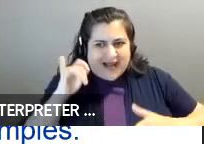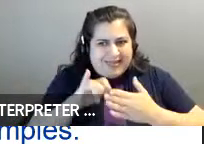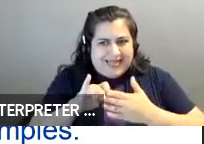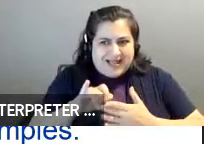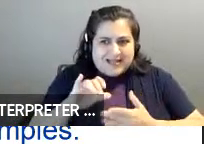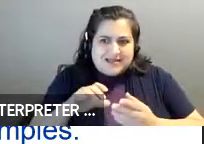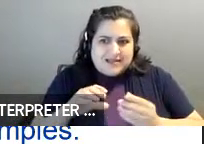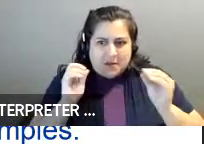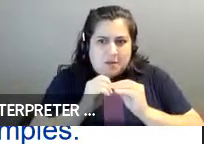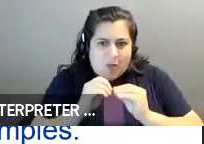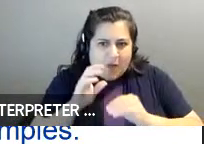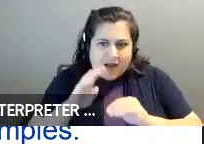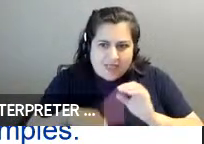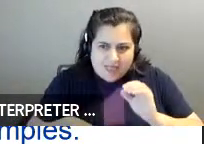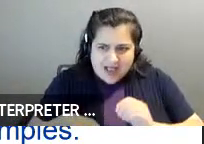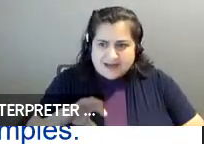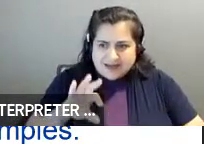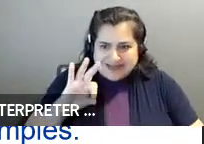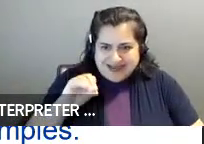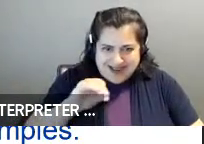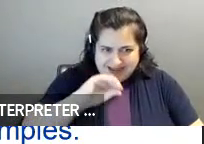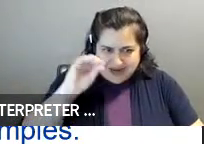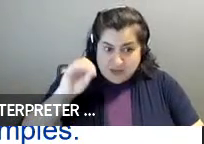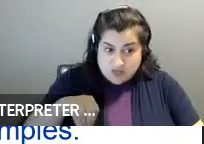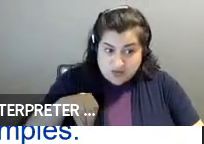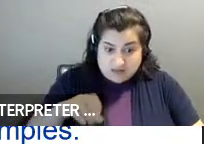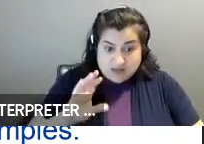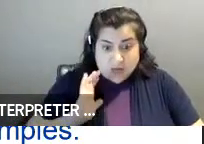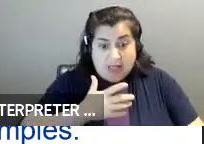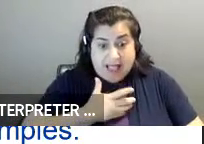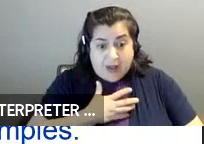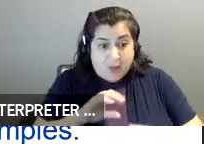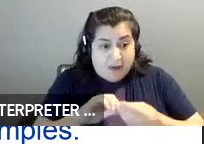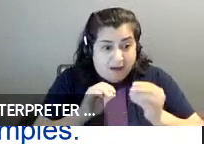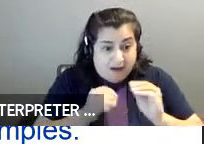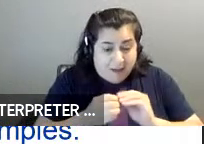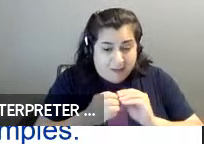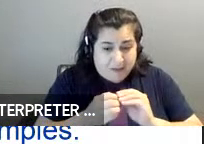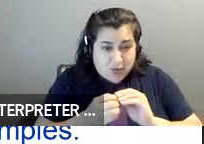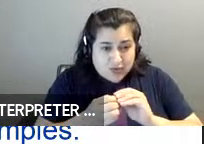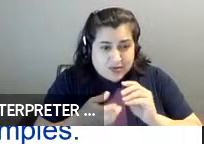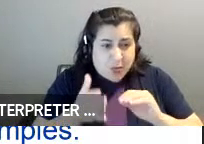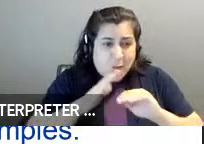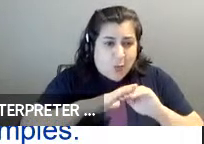And so our weighted sample was very similar to the sample of just manual wheelchair users,